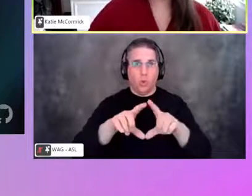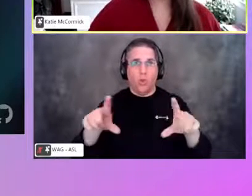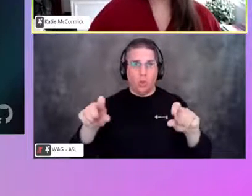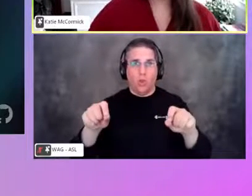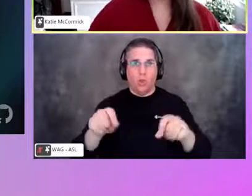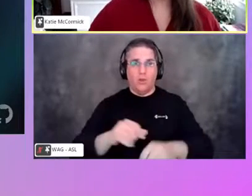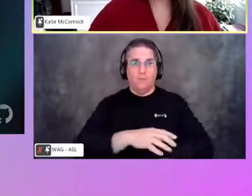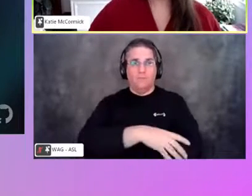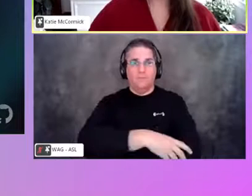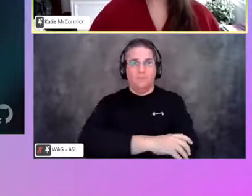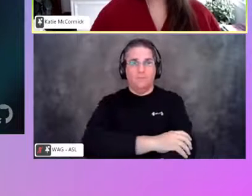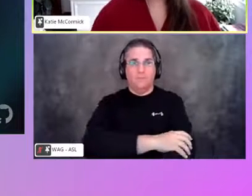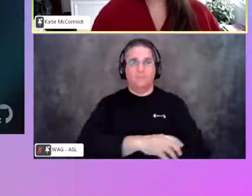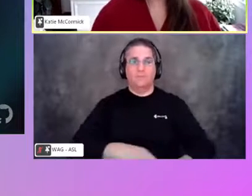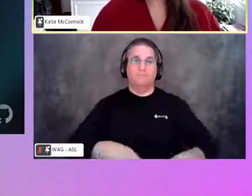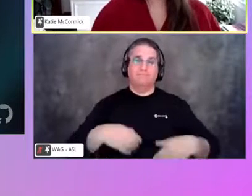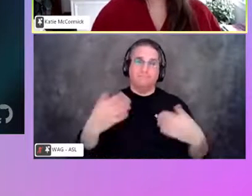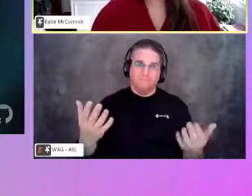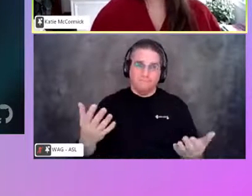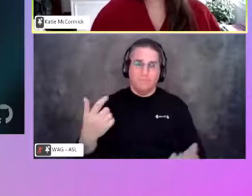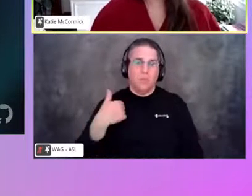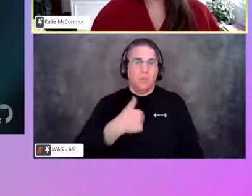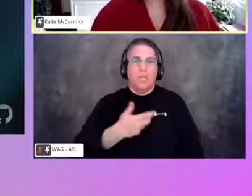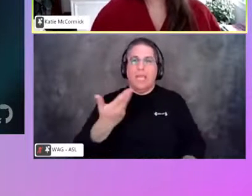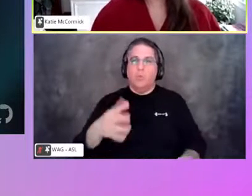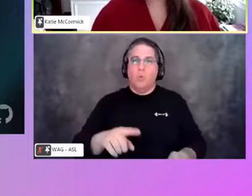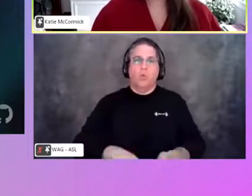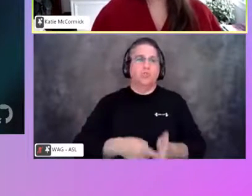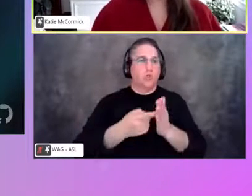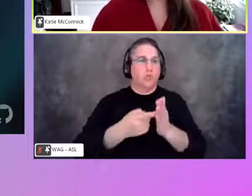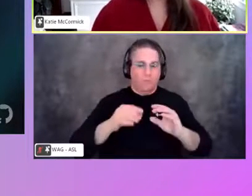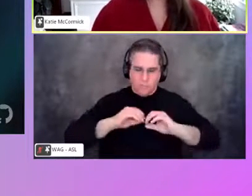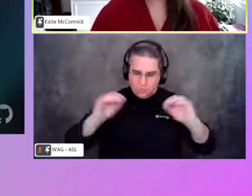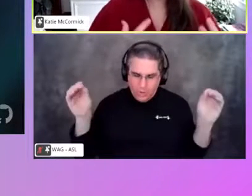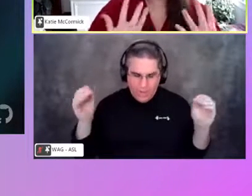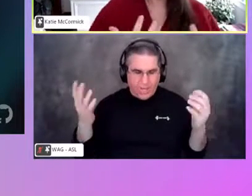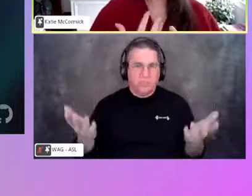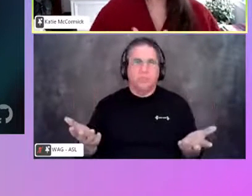scorecard was the right way to drive progress. So we started to discuss and accessibility